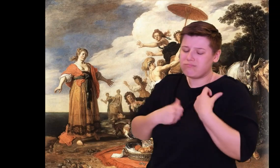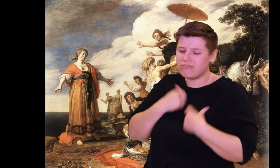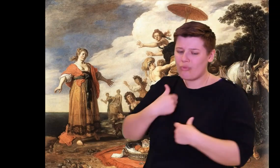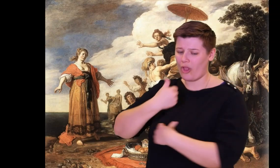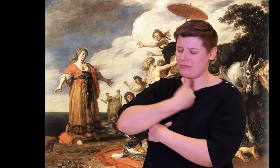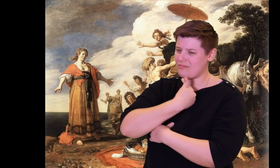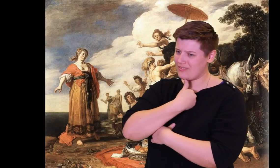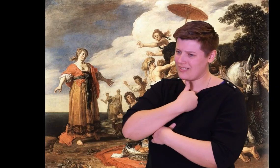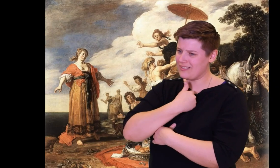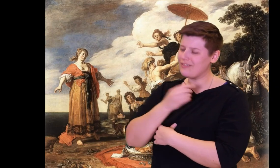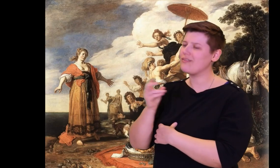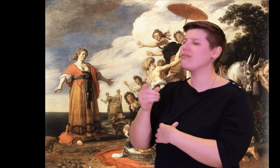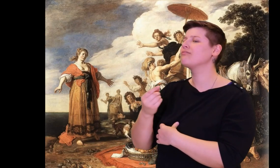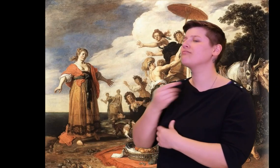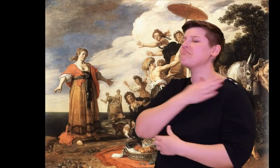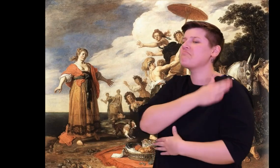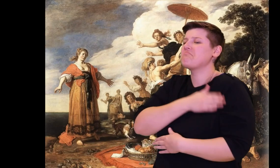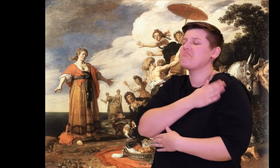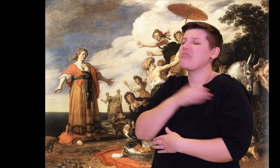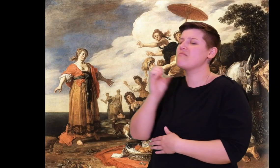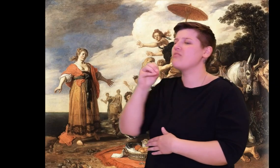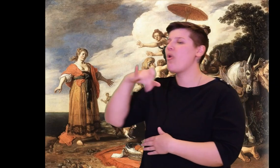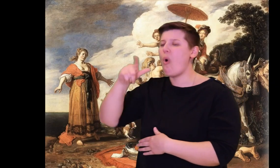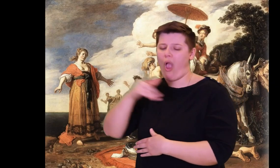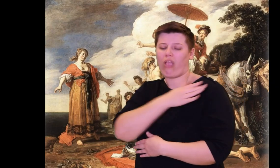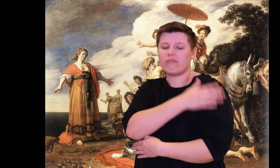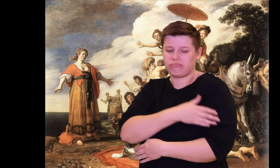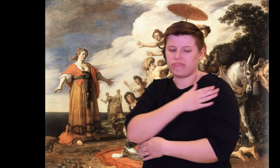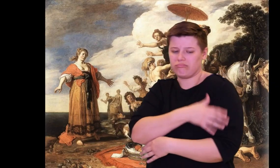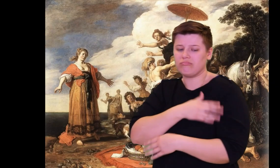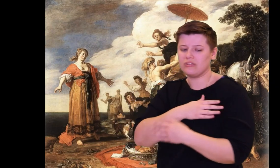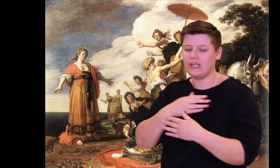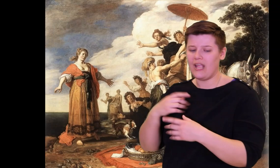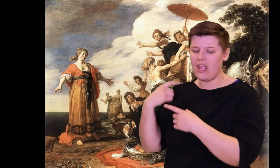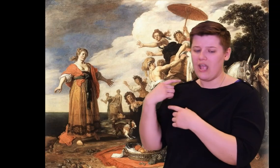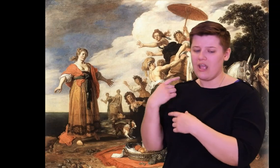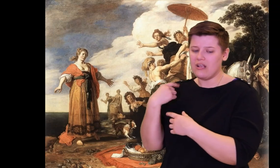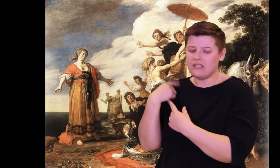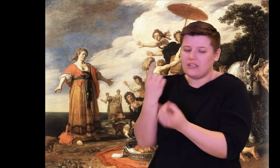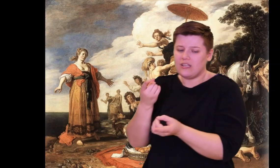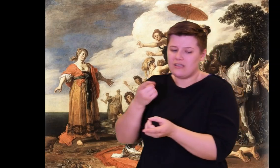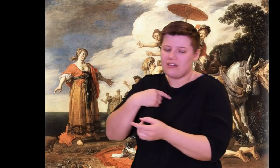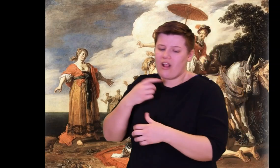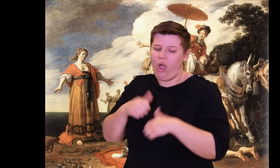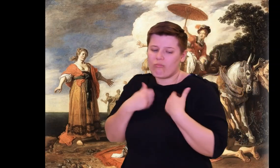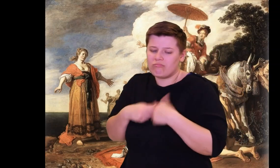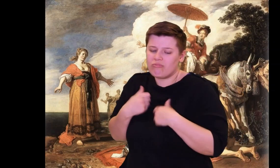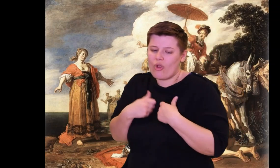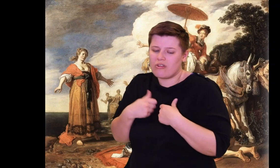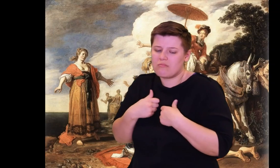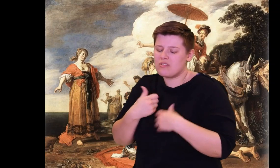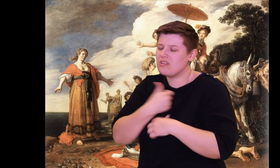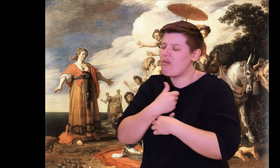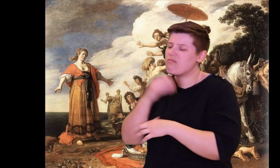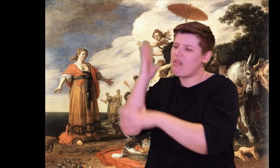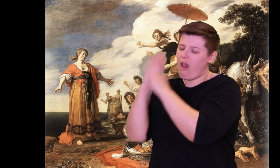my grimy back, and rub myself with oil— it has been quite a while since I have done it.